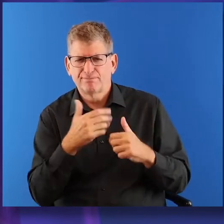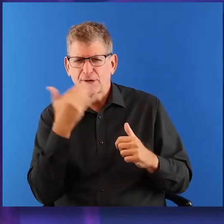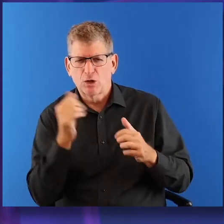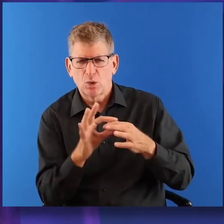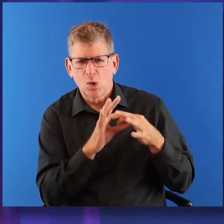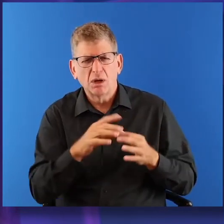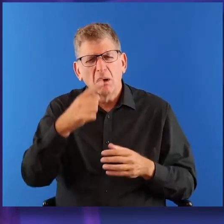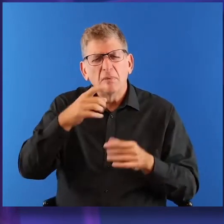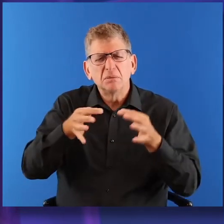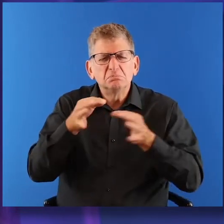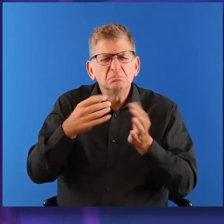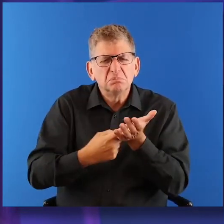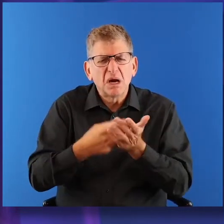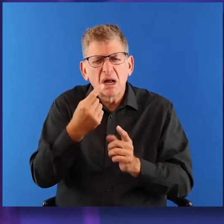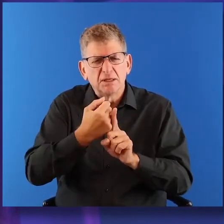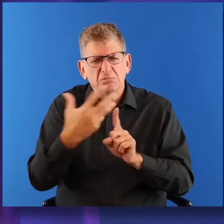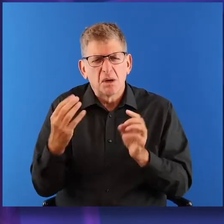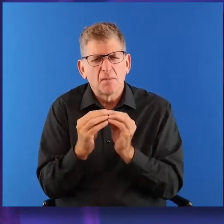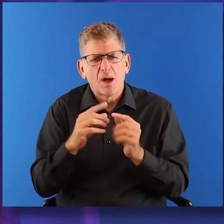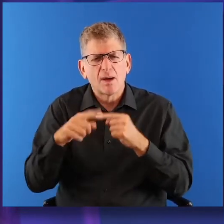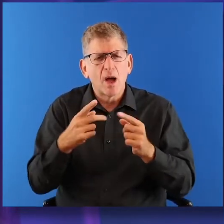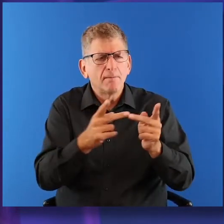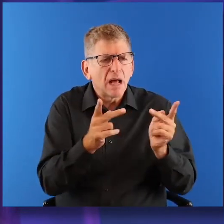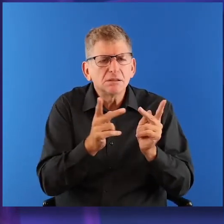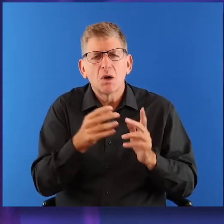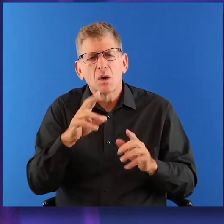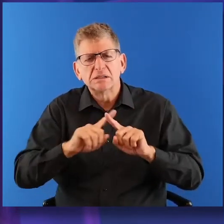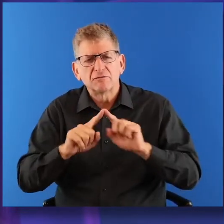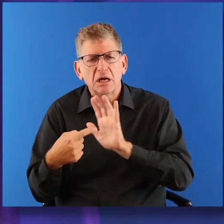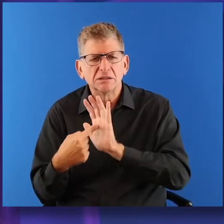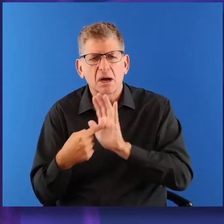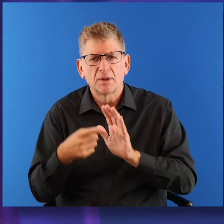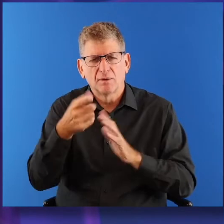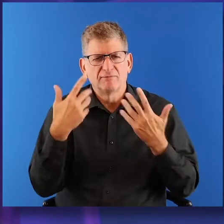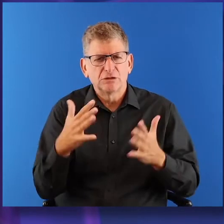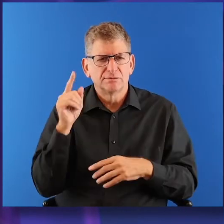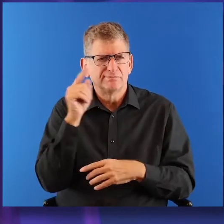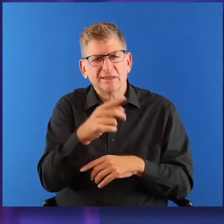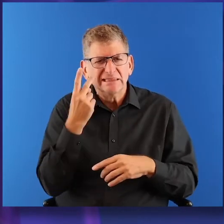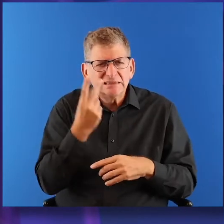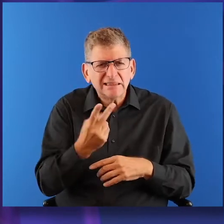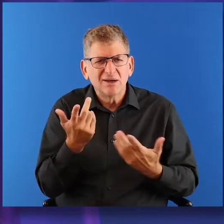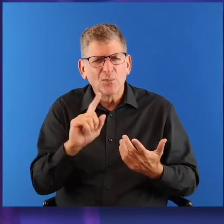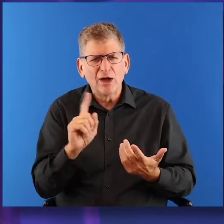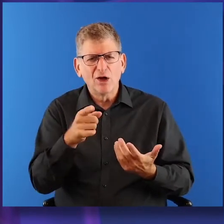places or examples you've seen where you've been able to see that